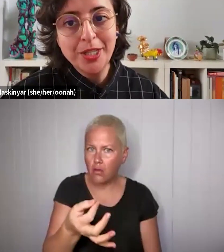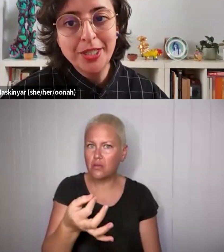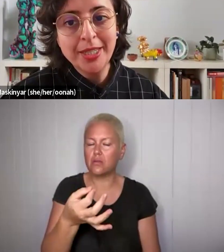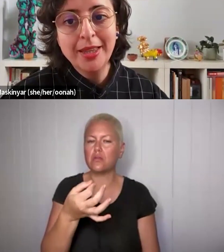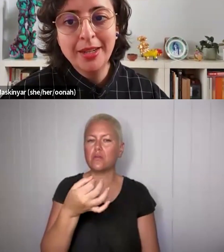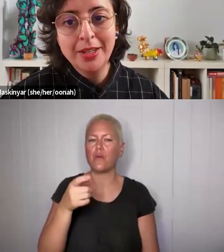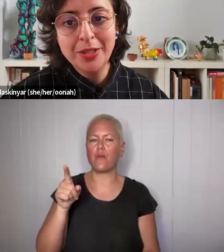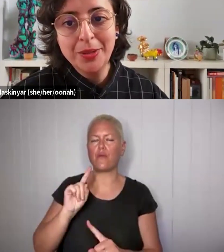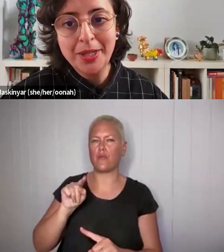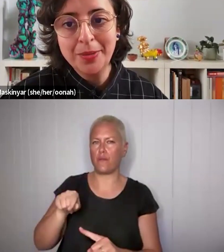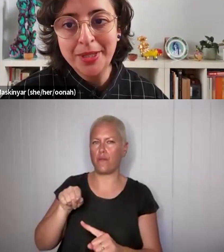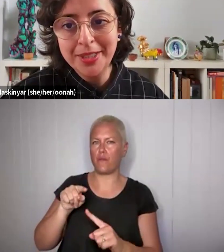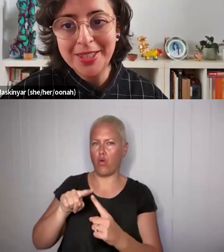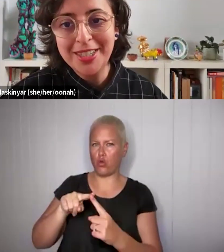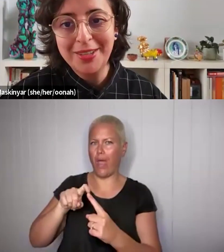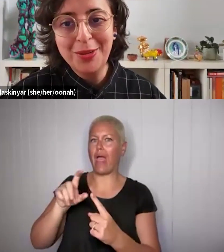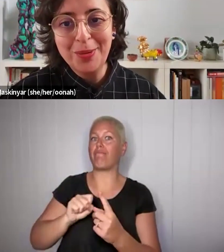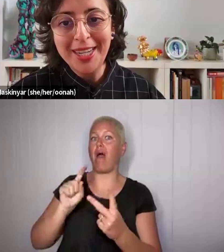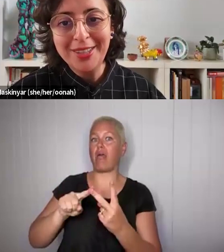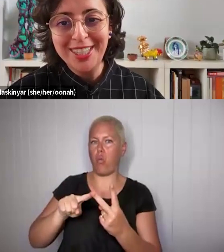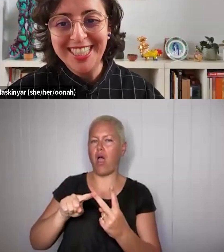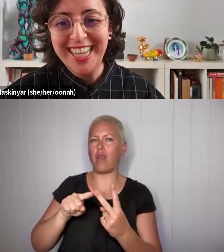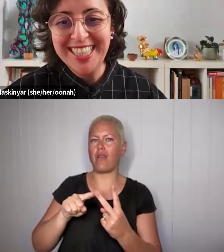question, and then I will ask you another one to give you a break in case you need to get